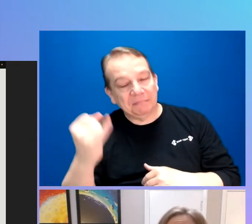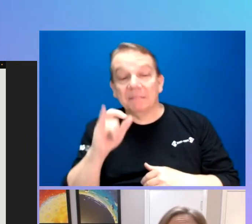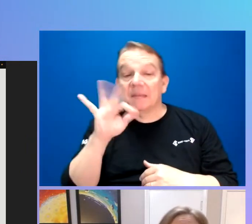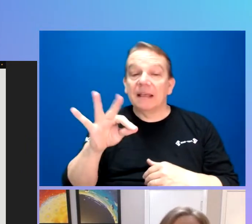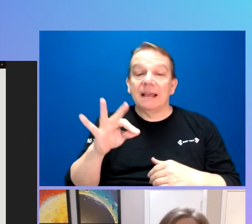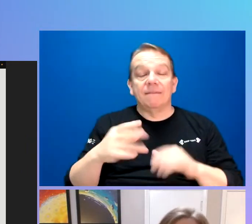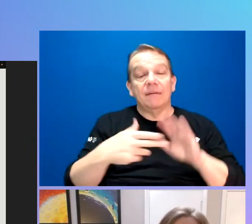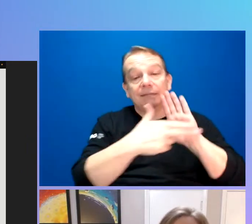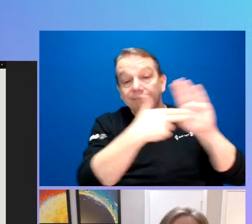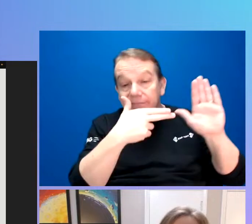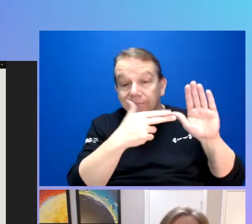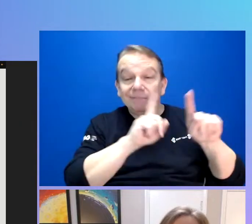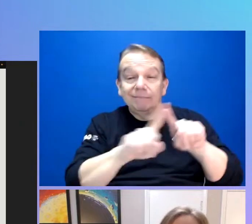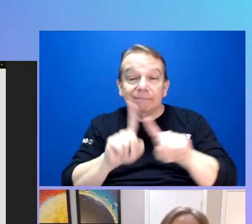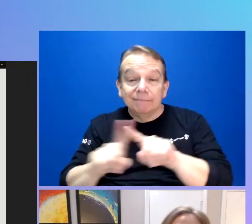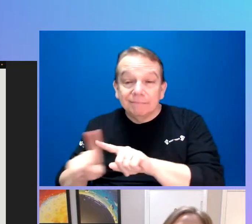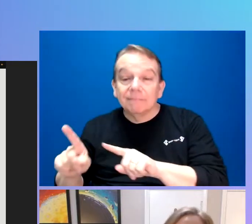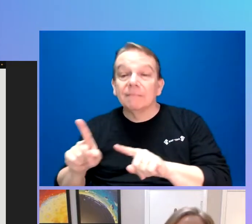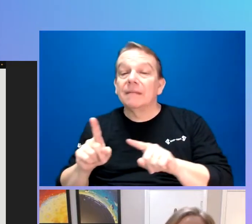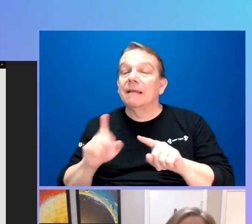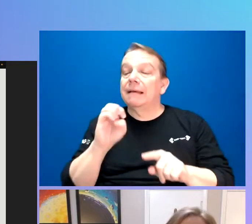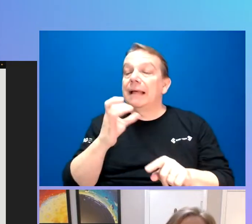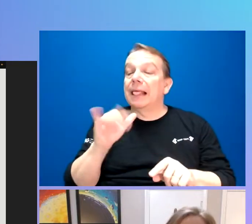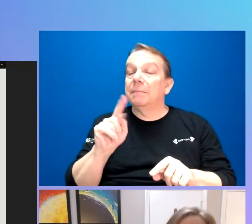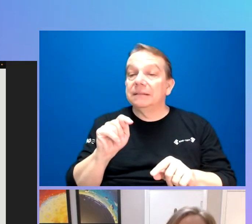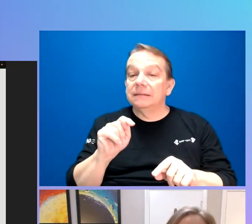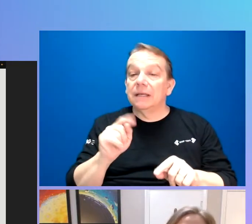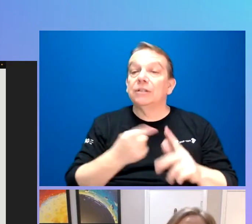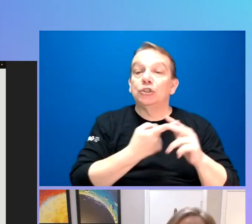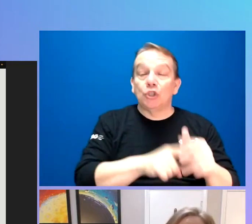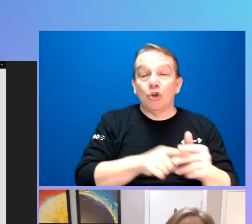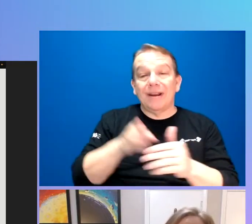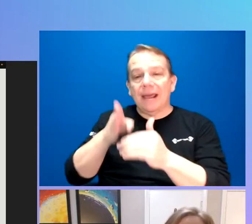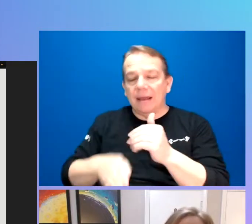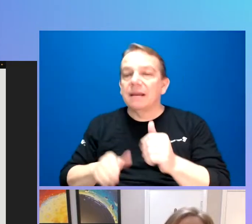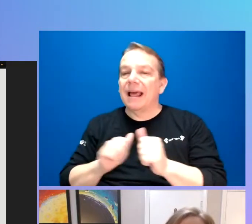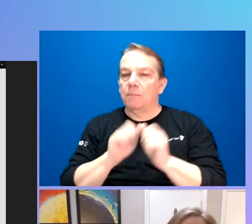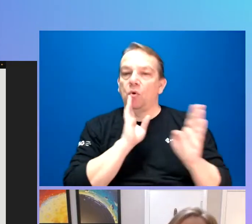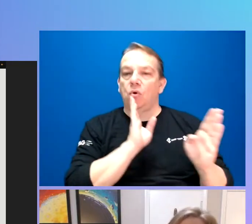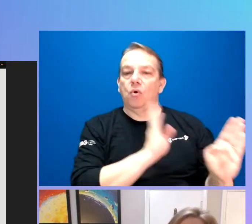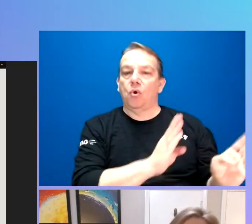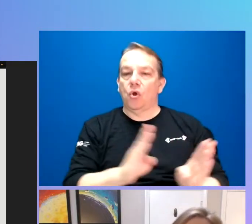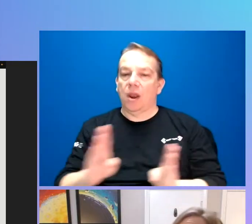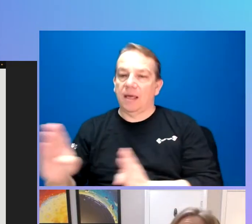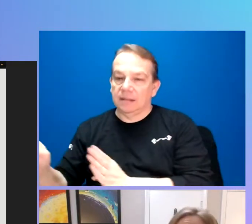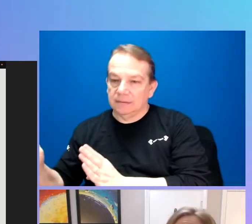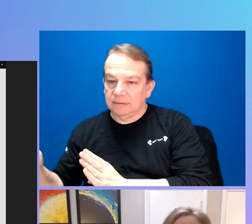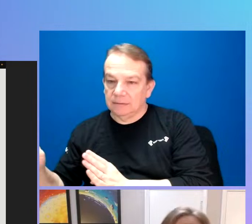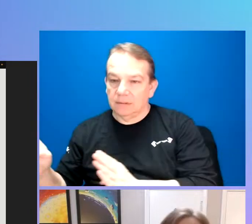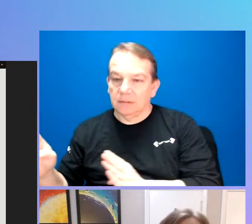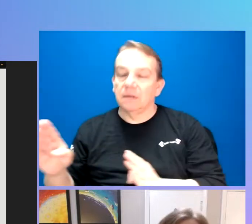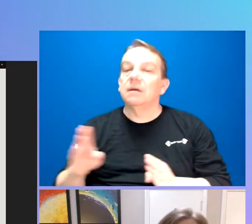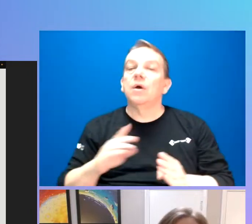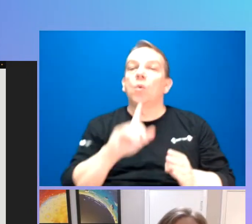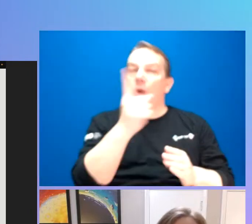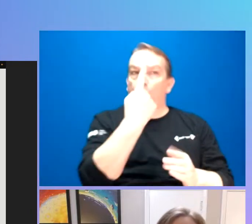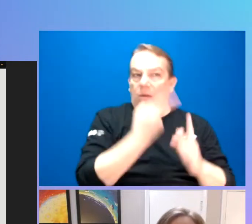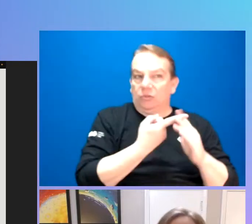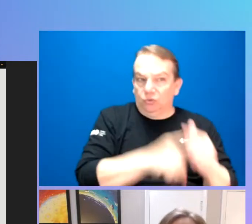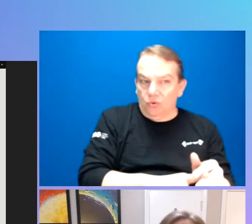page with a bunch of different elements, the start and end tags help us organize things by telling us where one element